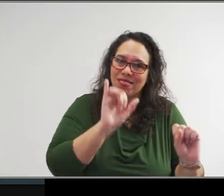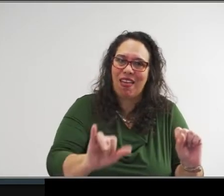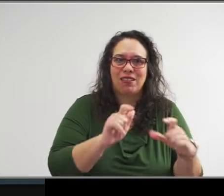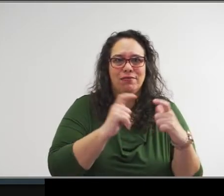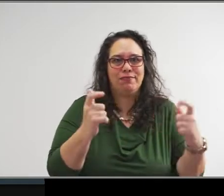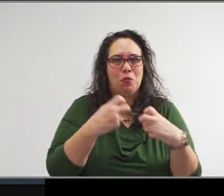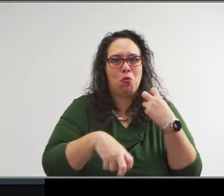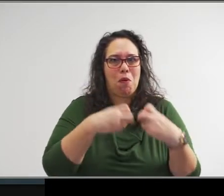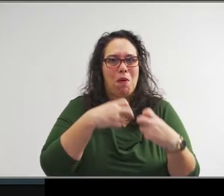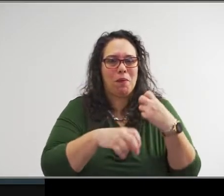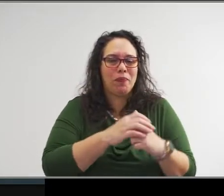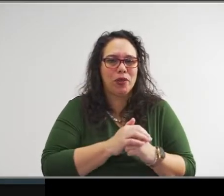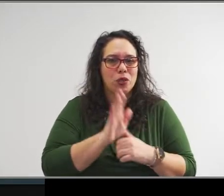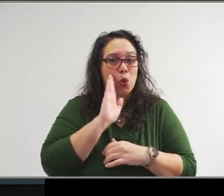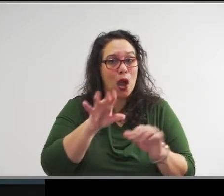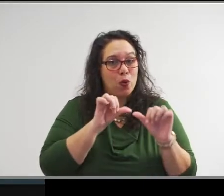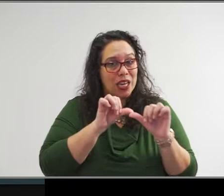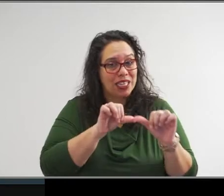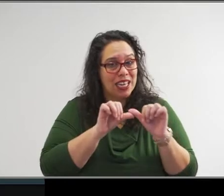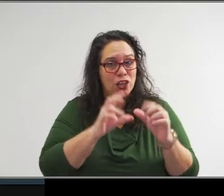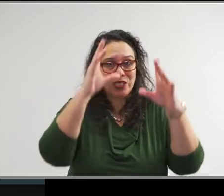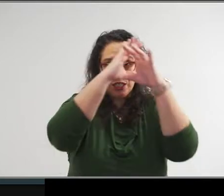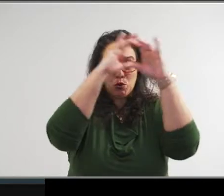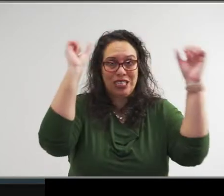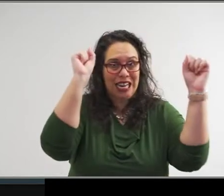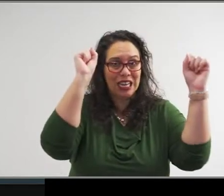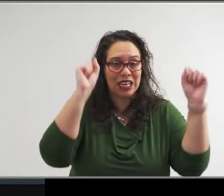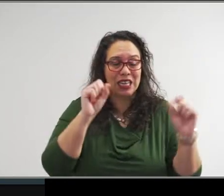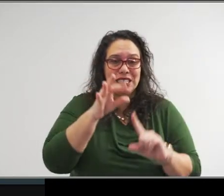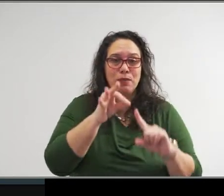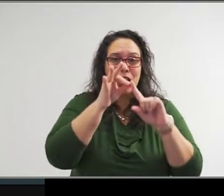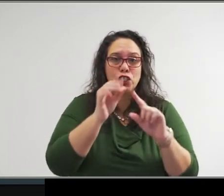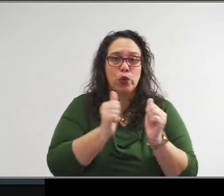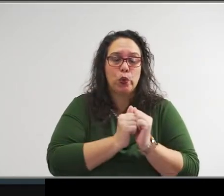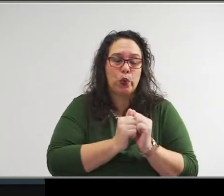And so I will continue as superintendent especially with the group of superintendents